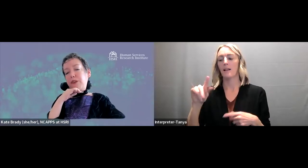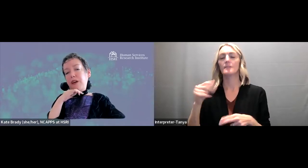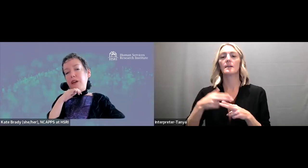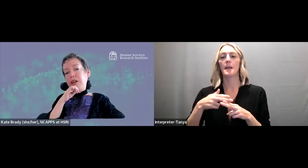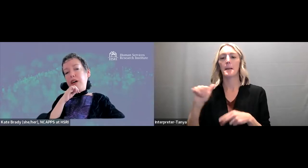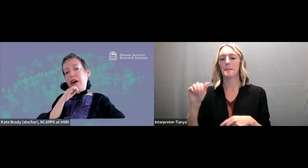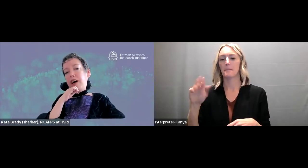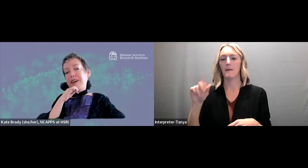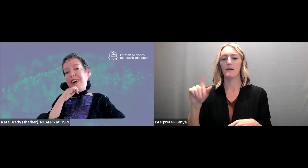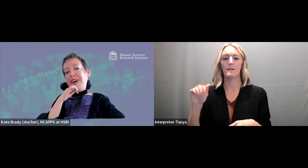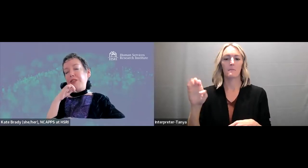All right.